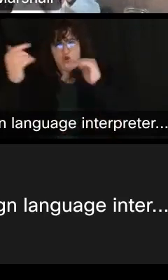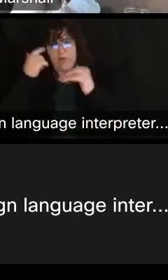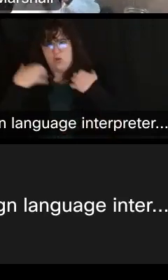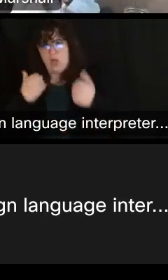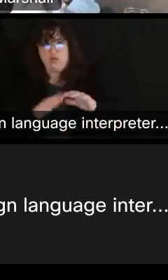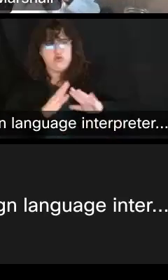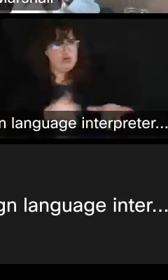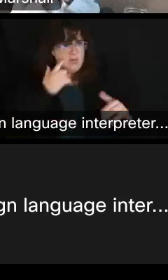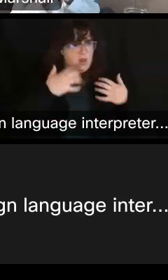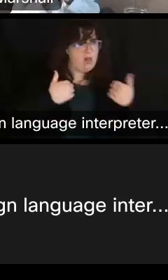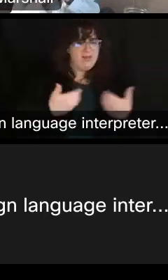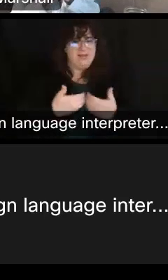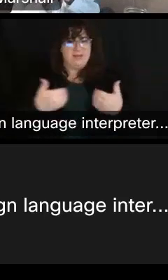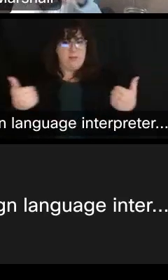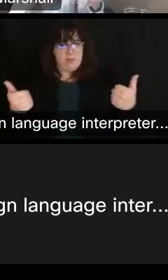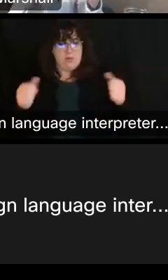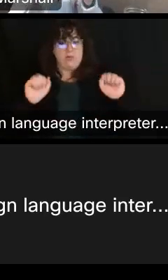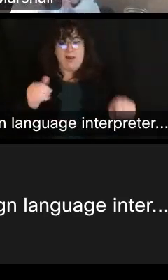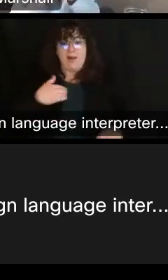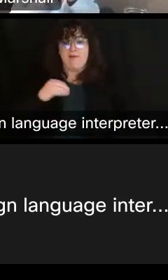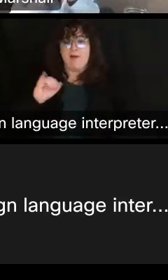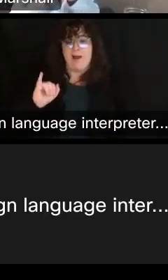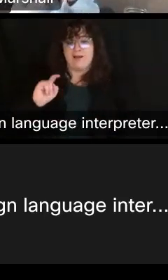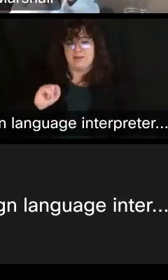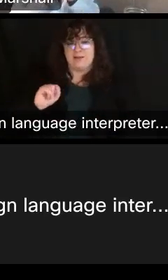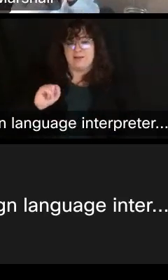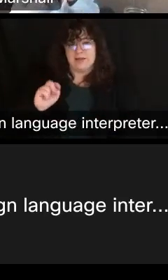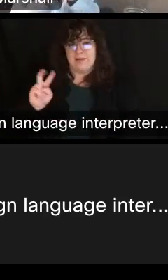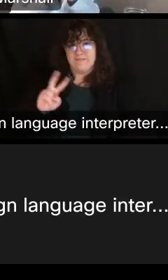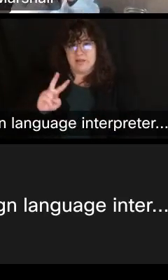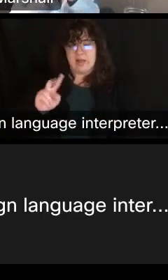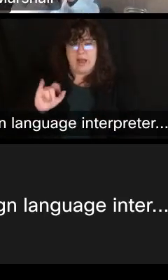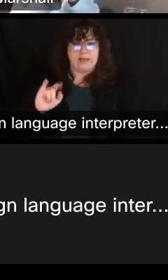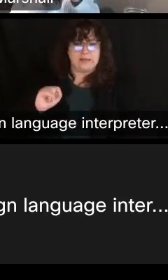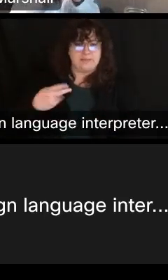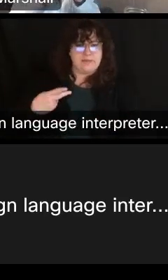do an ITV video once a month, you can meet with the child face to face once a month.